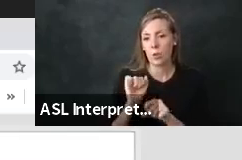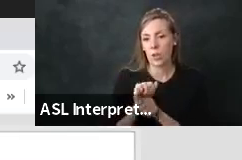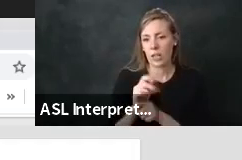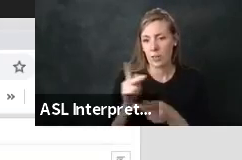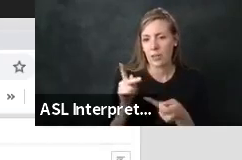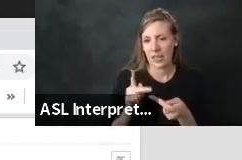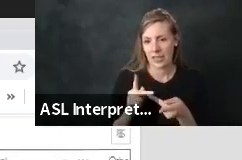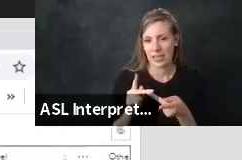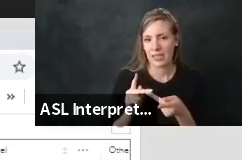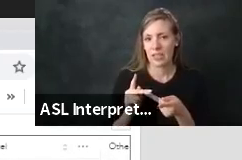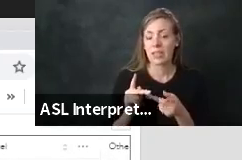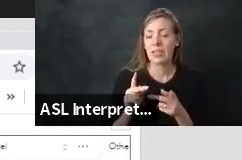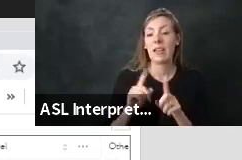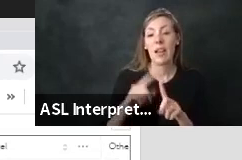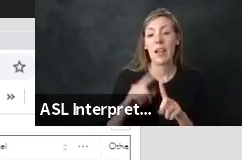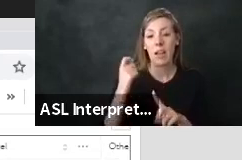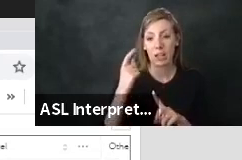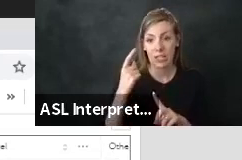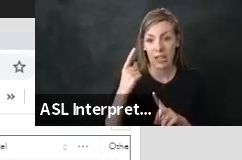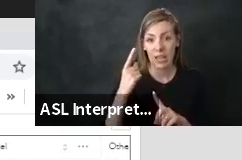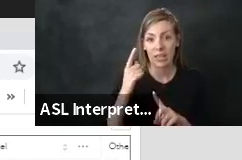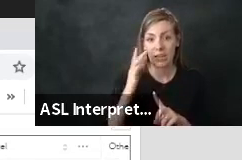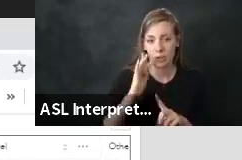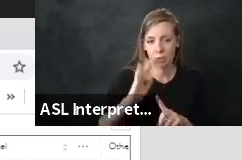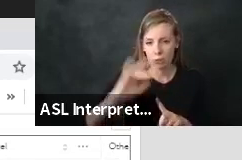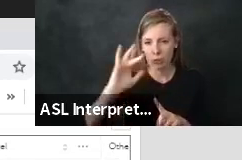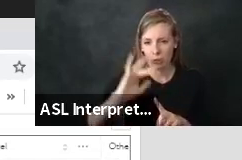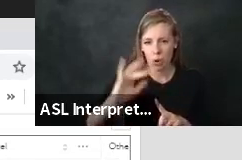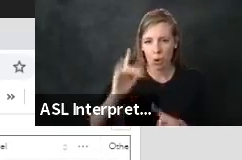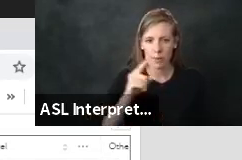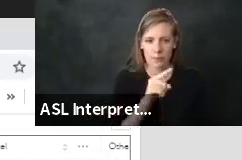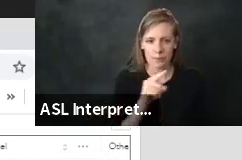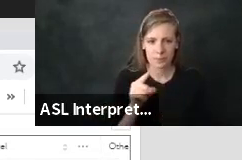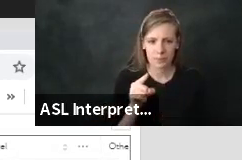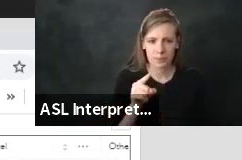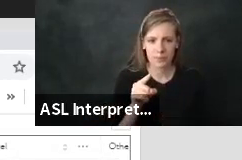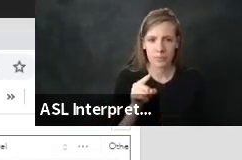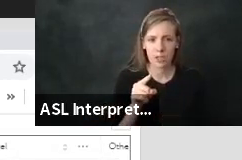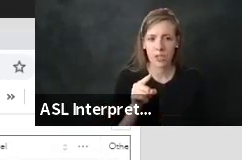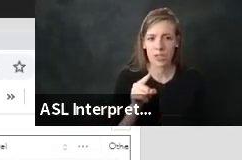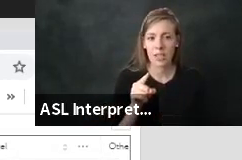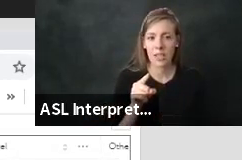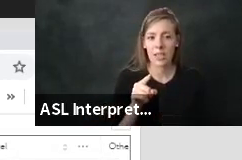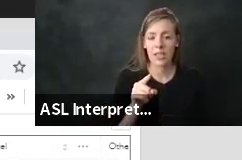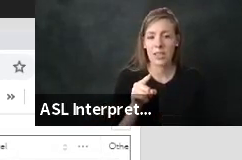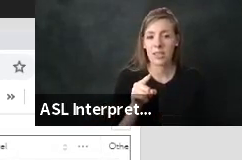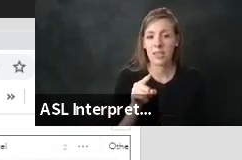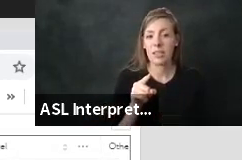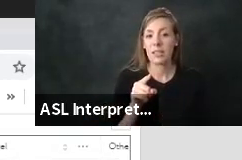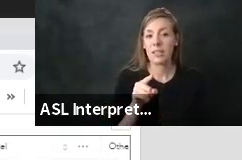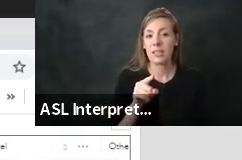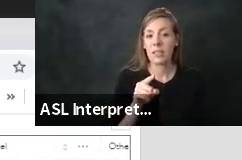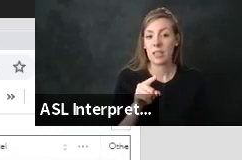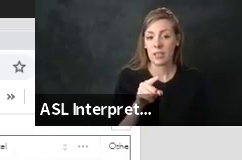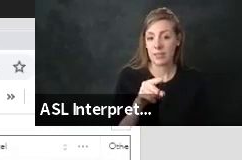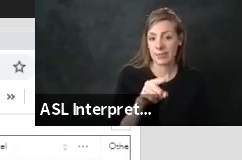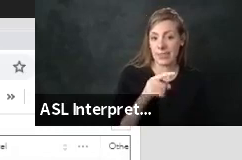However, if you scroll down, you can see here among cases where we know how where the infection occurred.